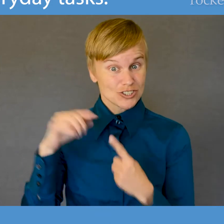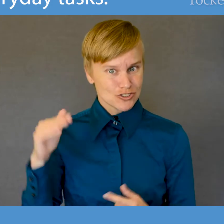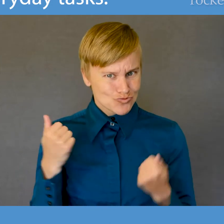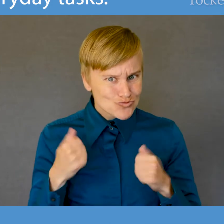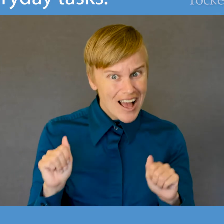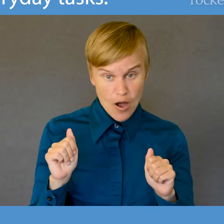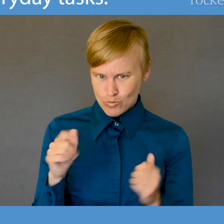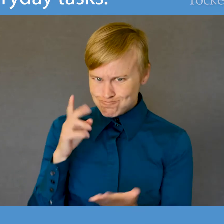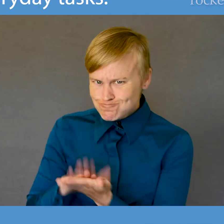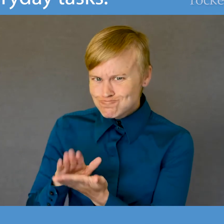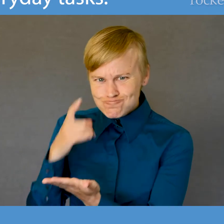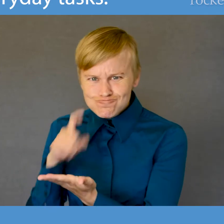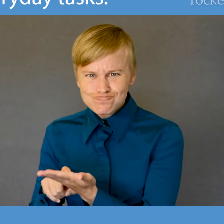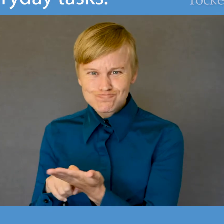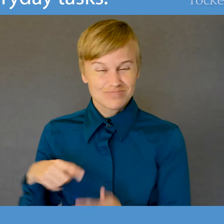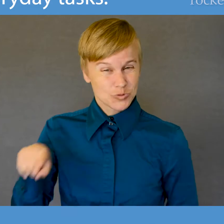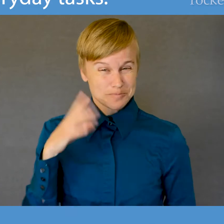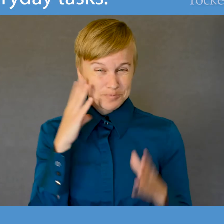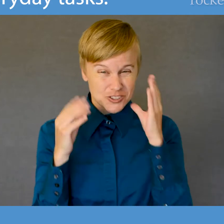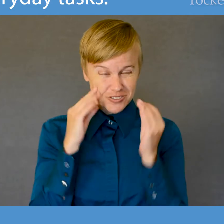by noticing and praising their attempts at similar activities,